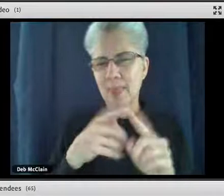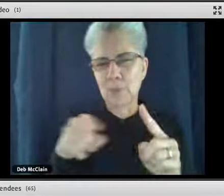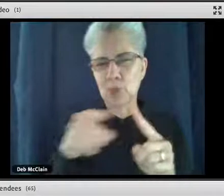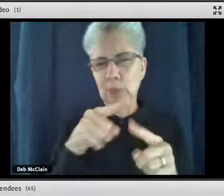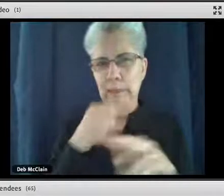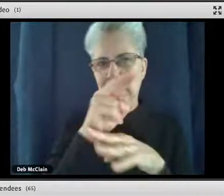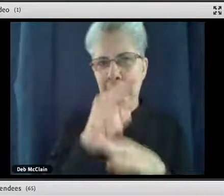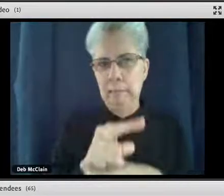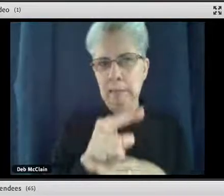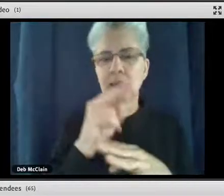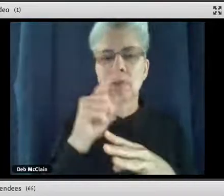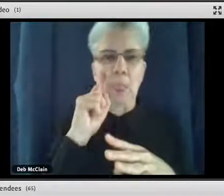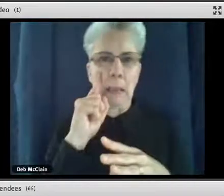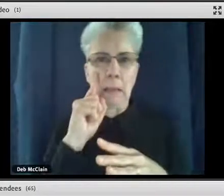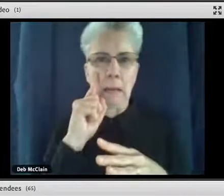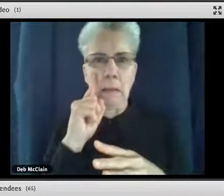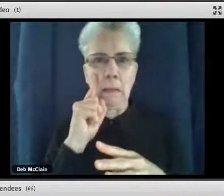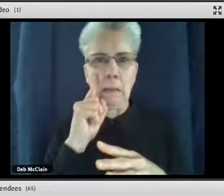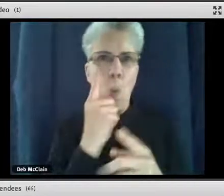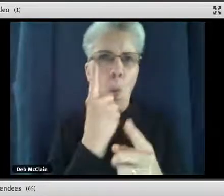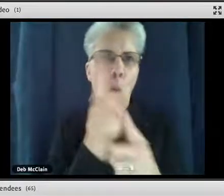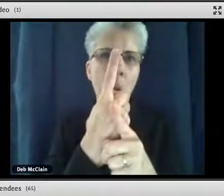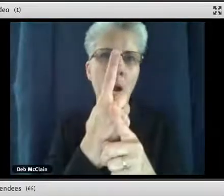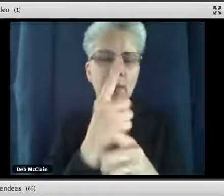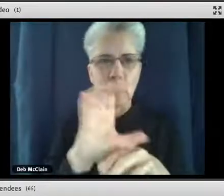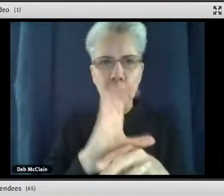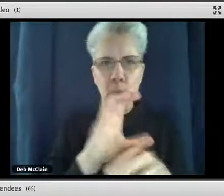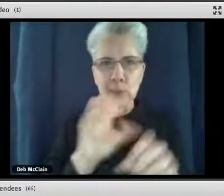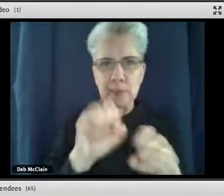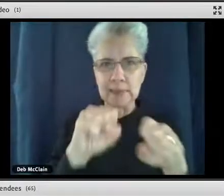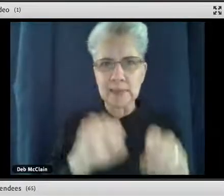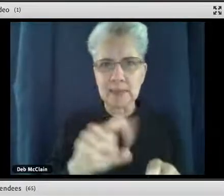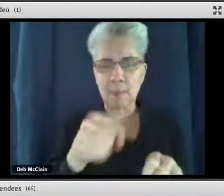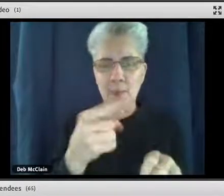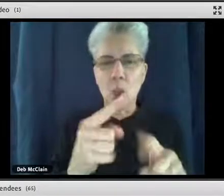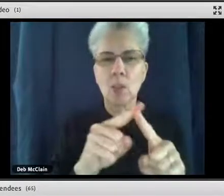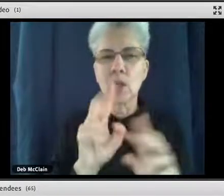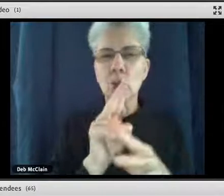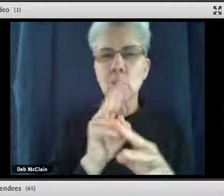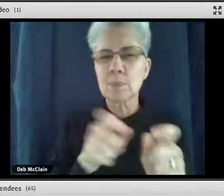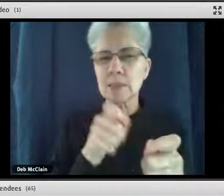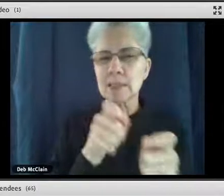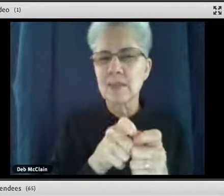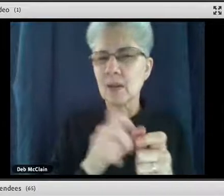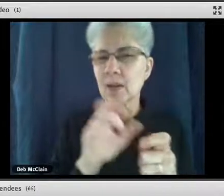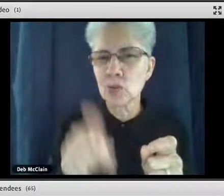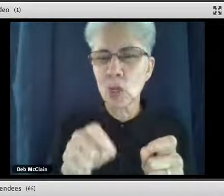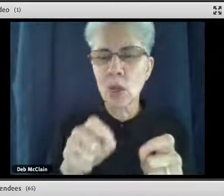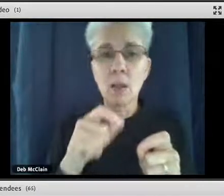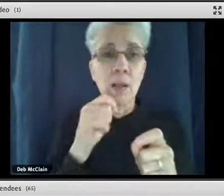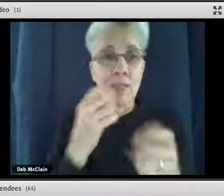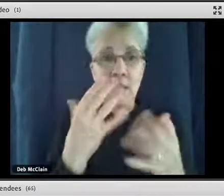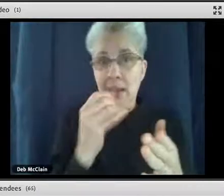I don't want them to be thinking about using a specific system that they may not be using at all